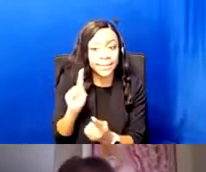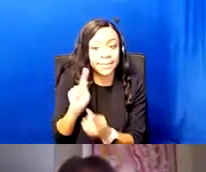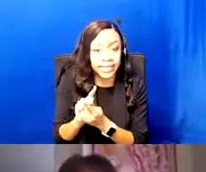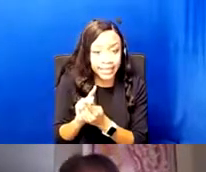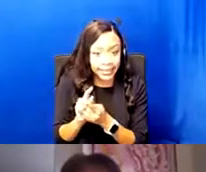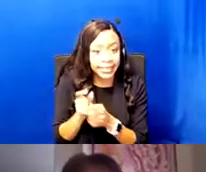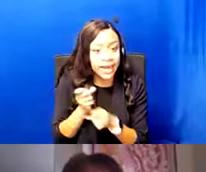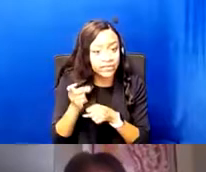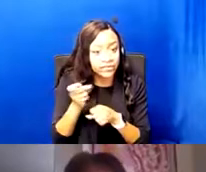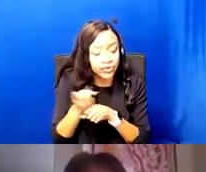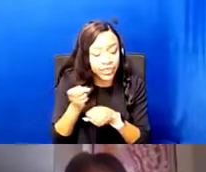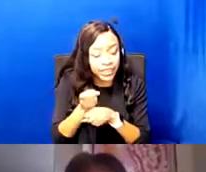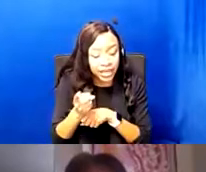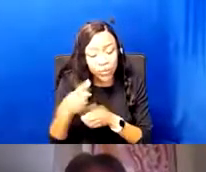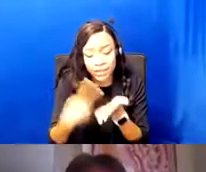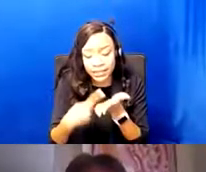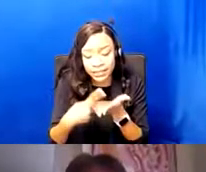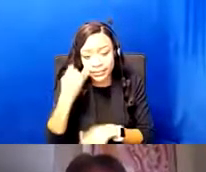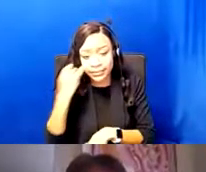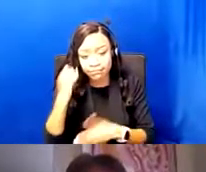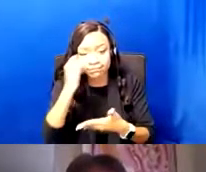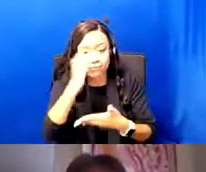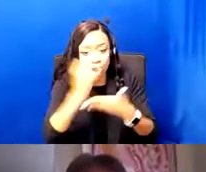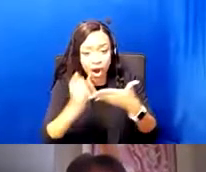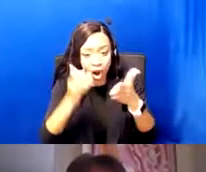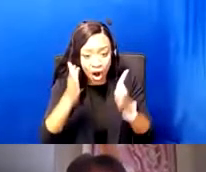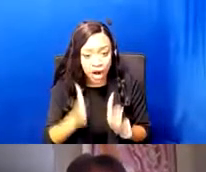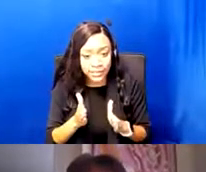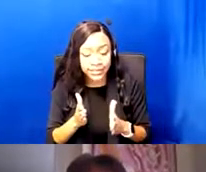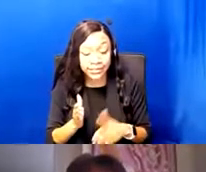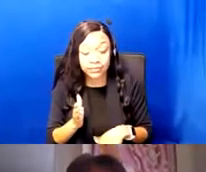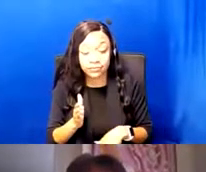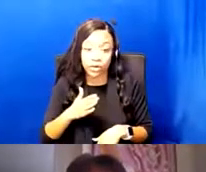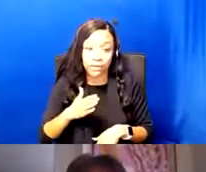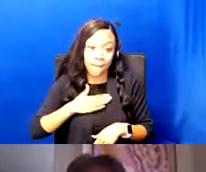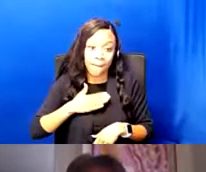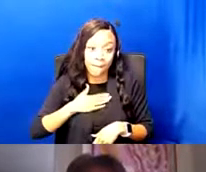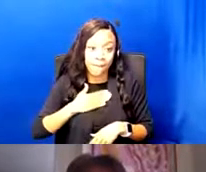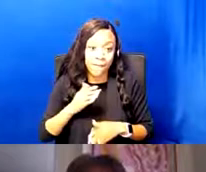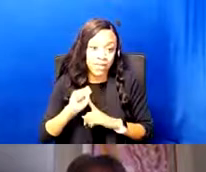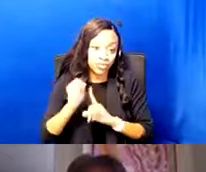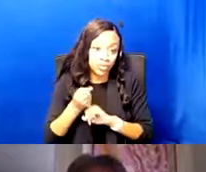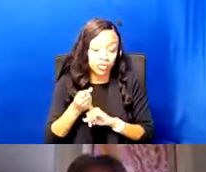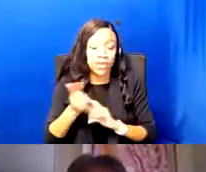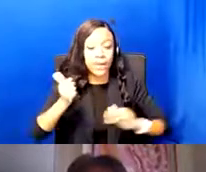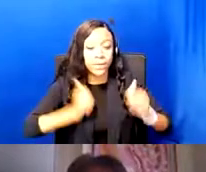artists and in our case, really performing artists have a really critical role to play in the climate movement